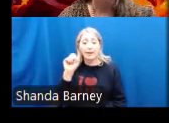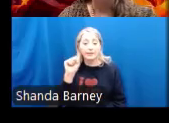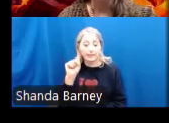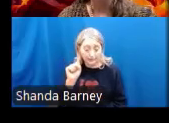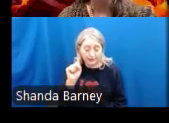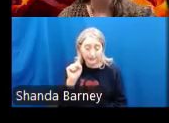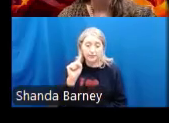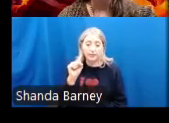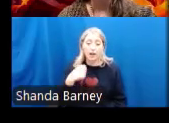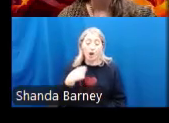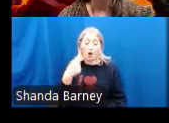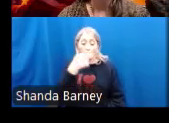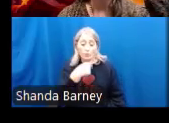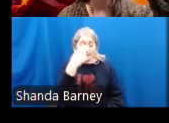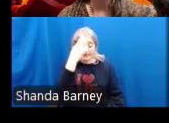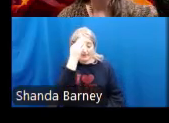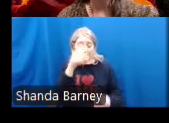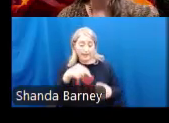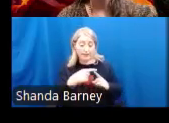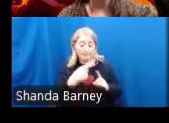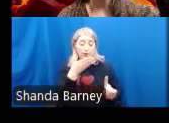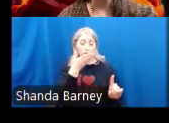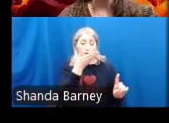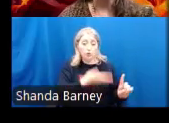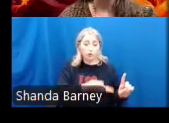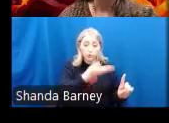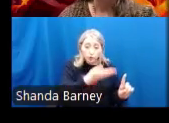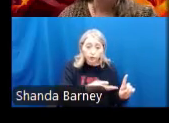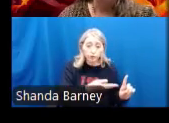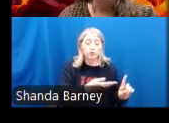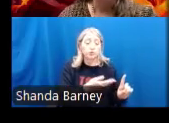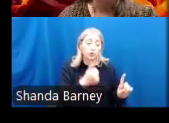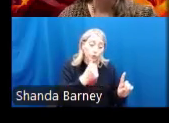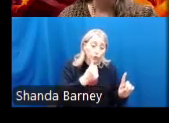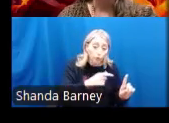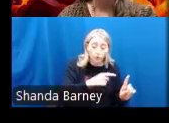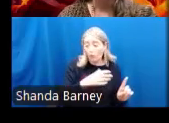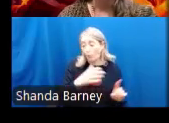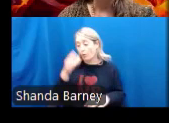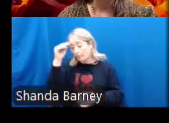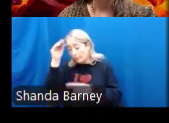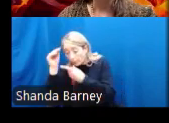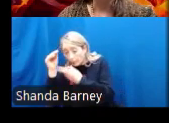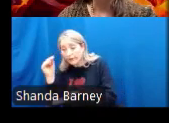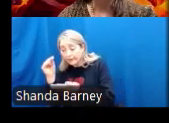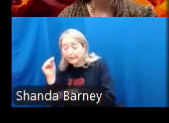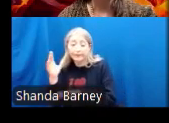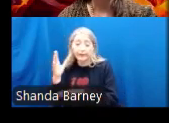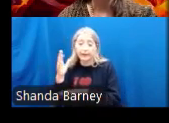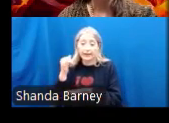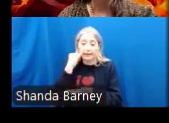about her in a certain way, just because she's a girl or just because he's a boy, and what if I flipped that? That's a good